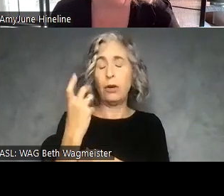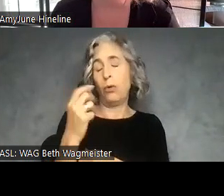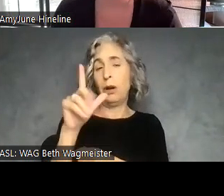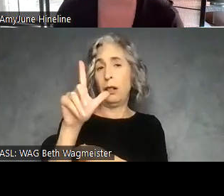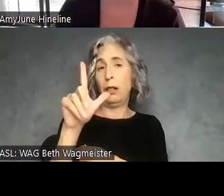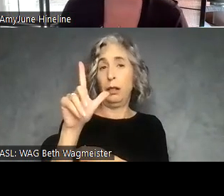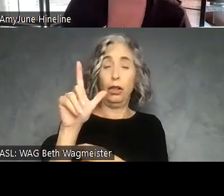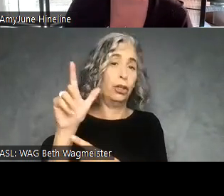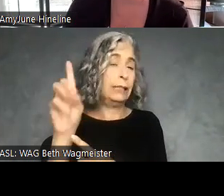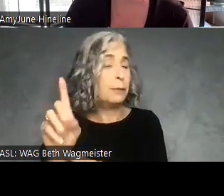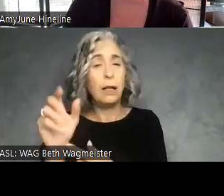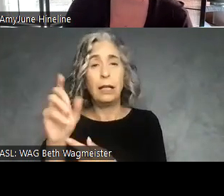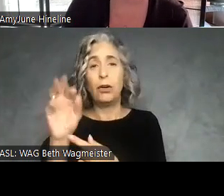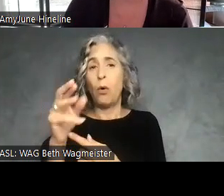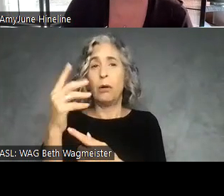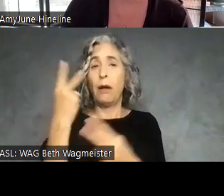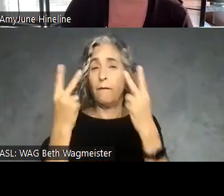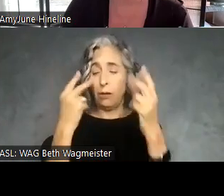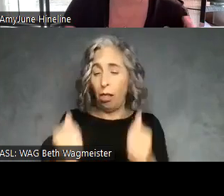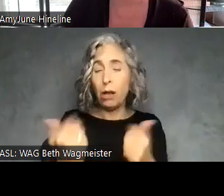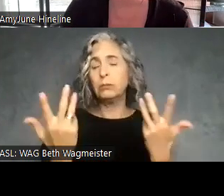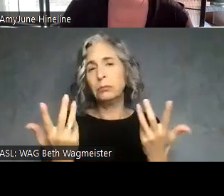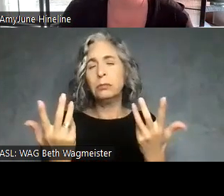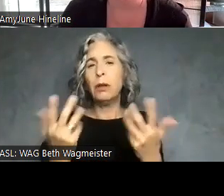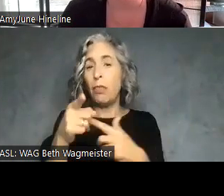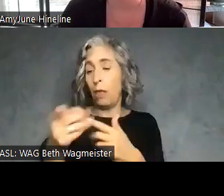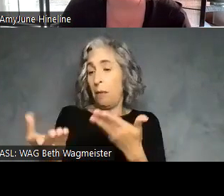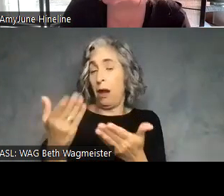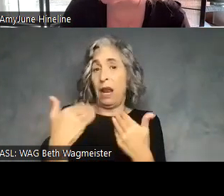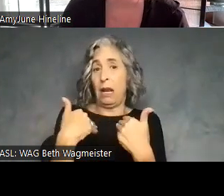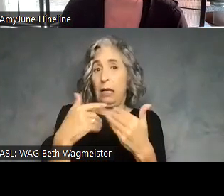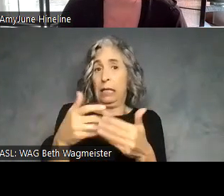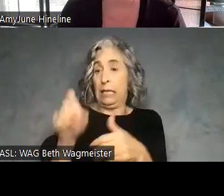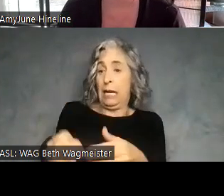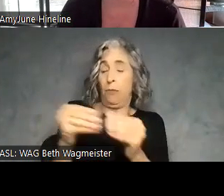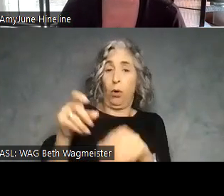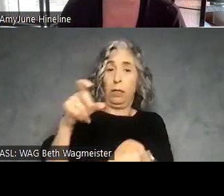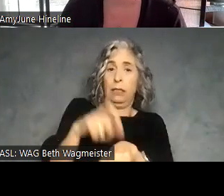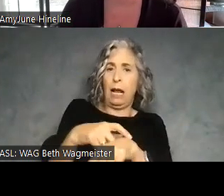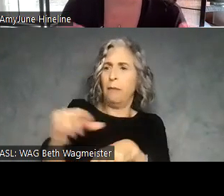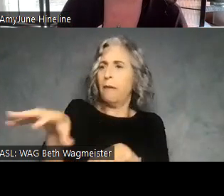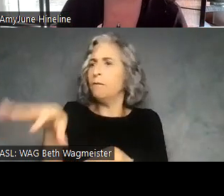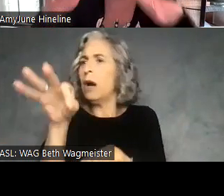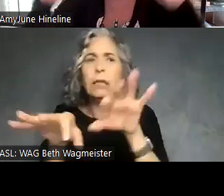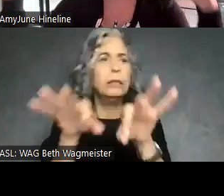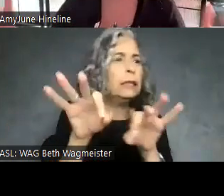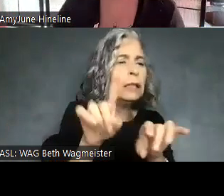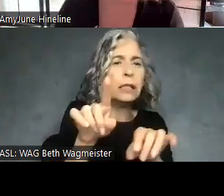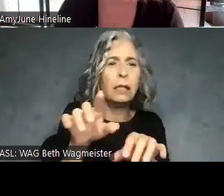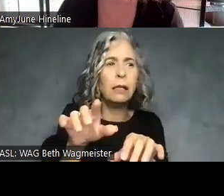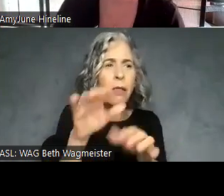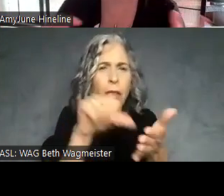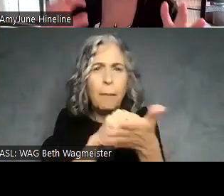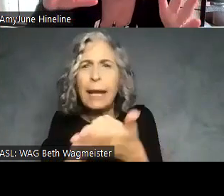nonnative speakers of our website's language too. So you can see not only people who are disabled